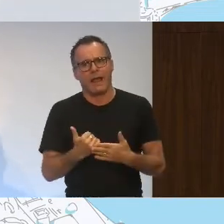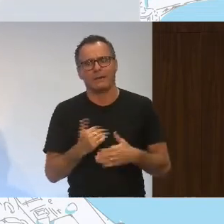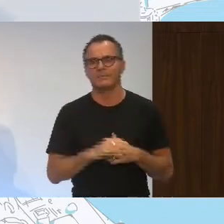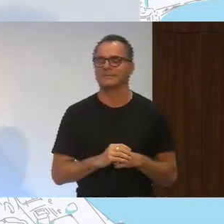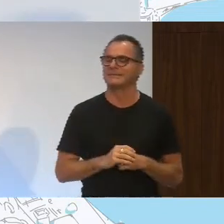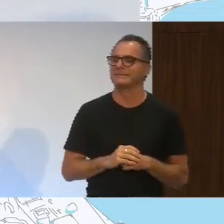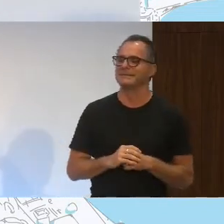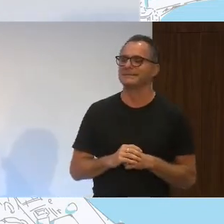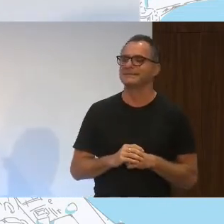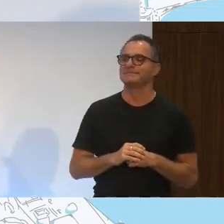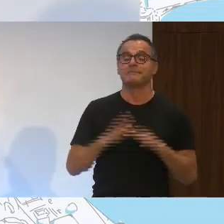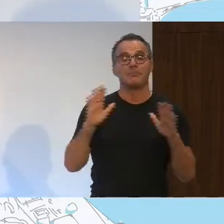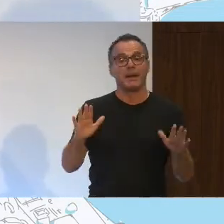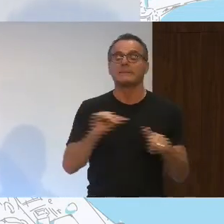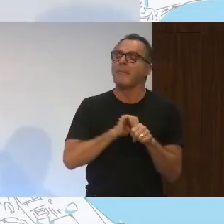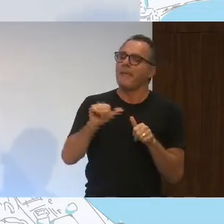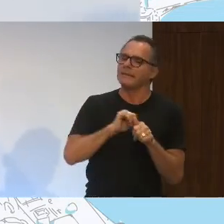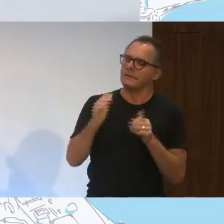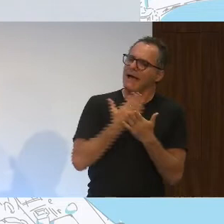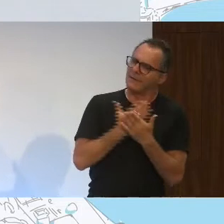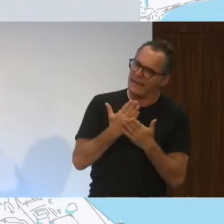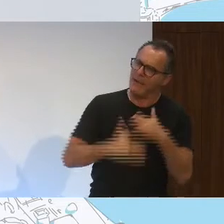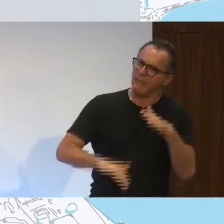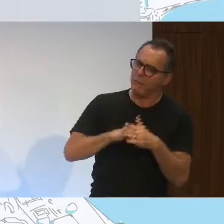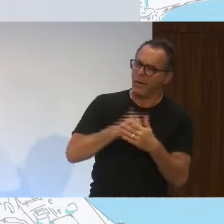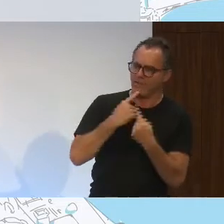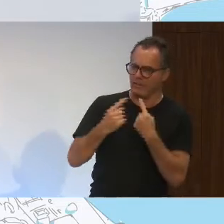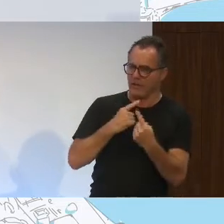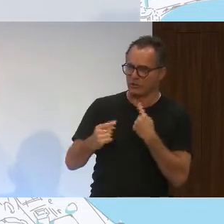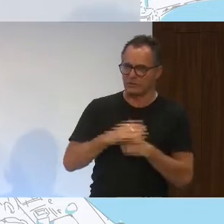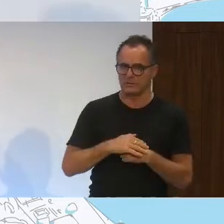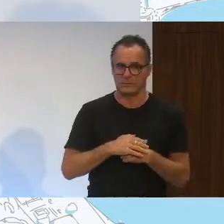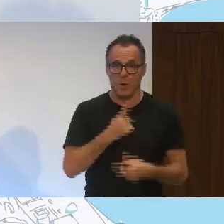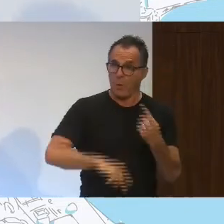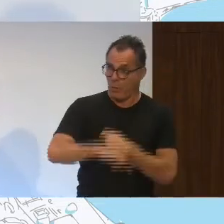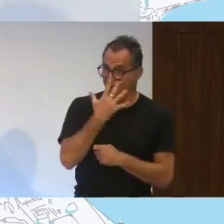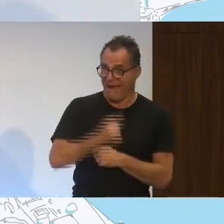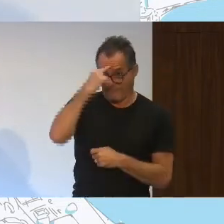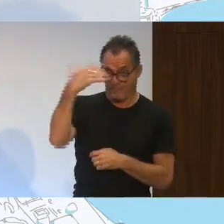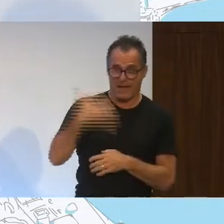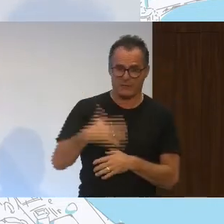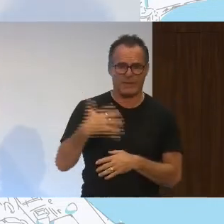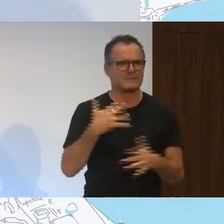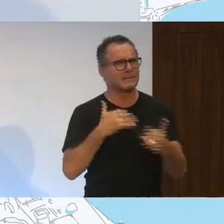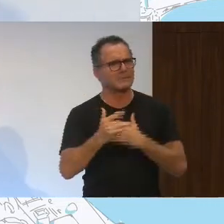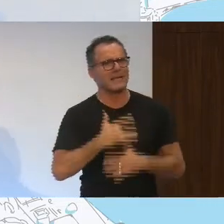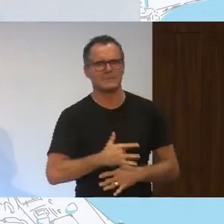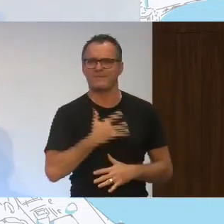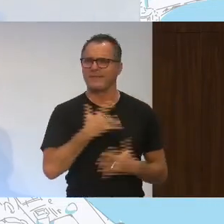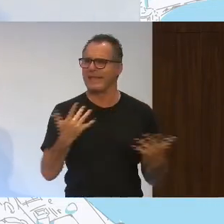the questions effectively was useful, but I'm that citizen as migraineurs we can sometimes find ourselves falling down a rabbit hole.